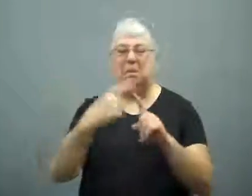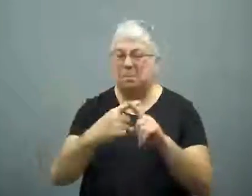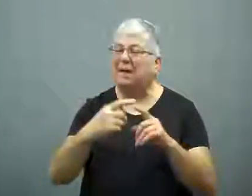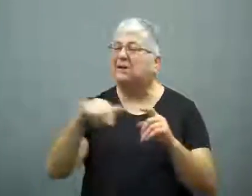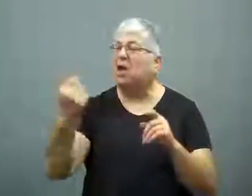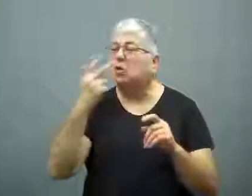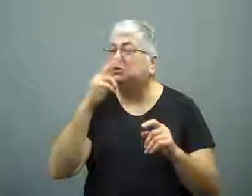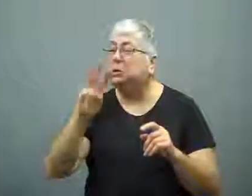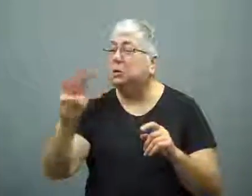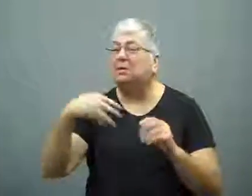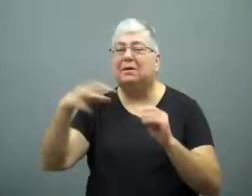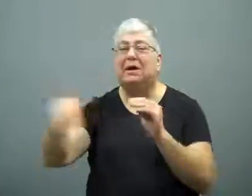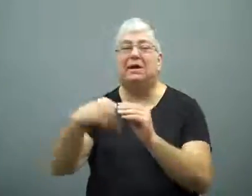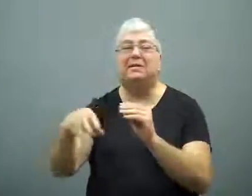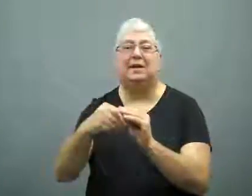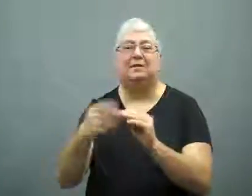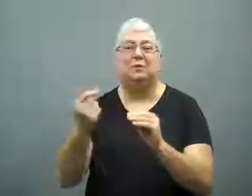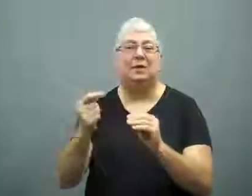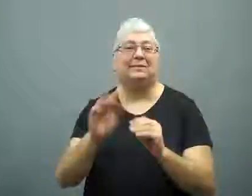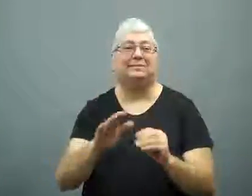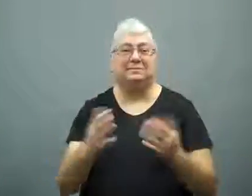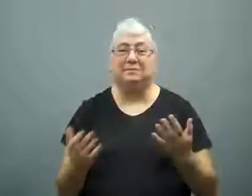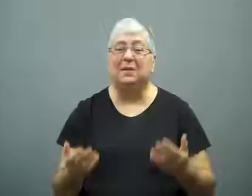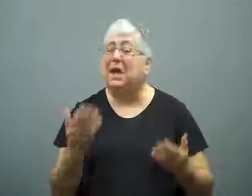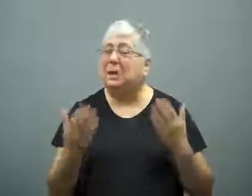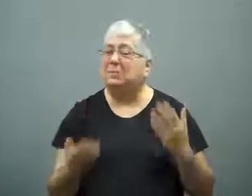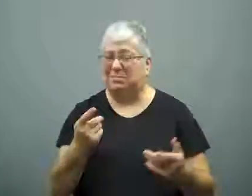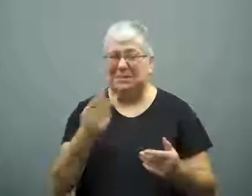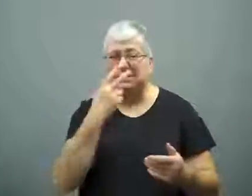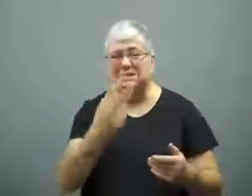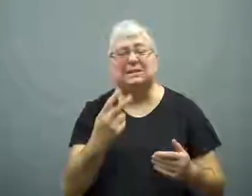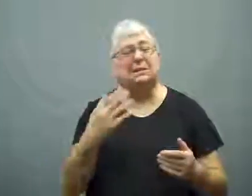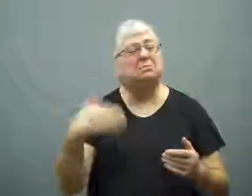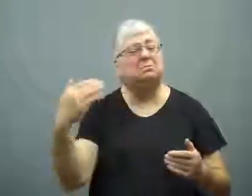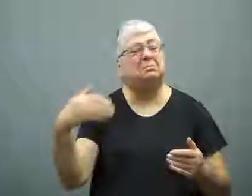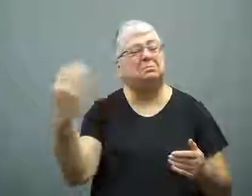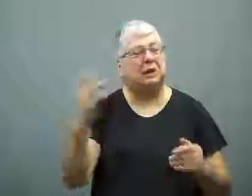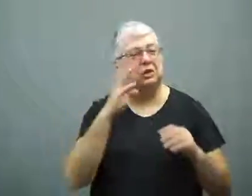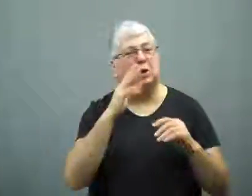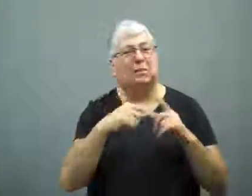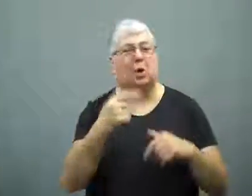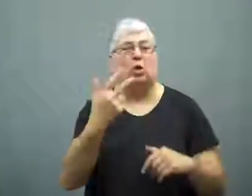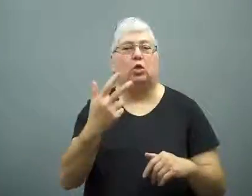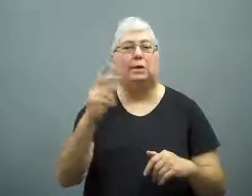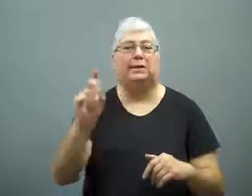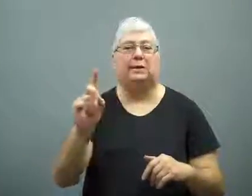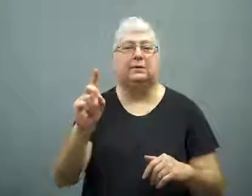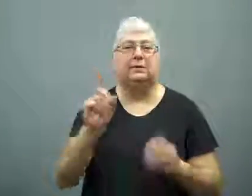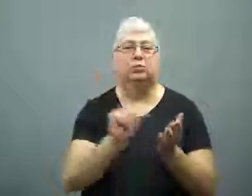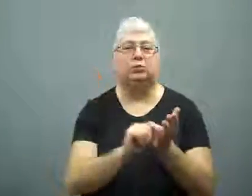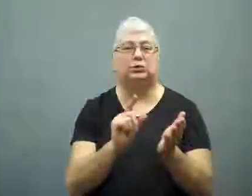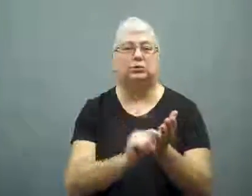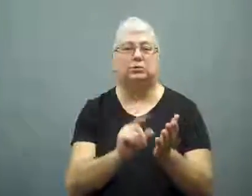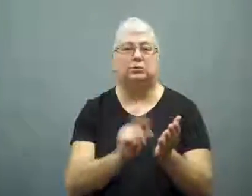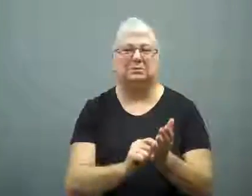I also got some of the information in this story from other websites. You may have seen references to a 3D printer.